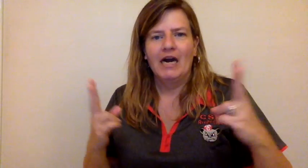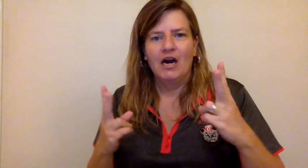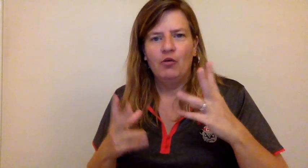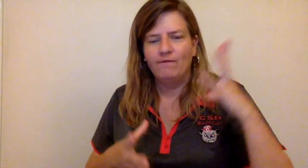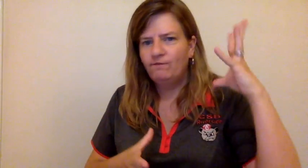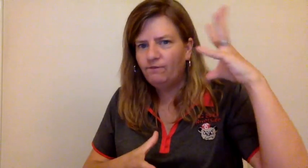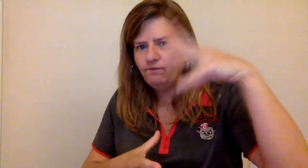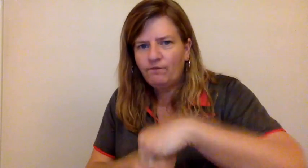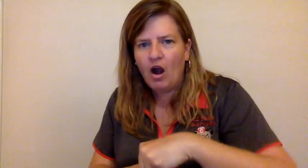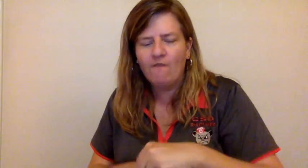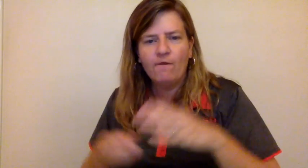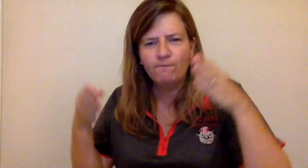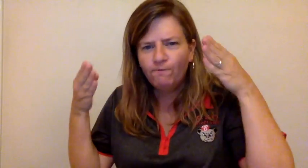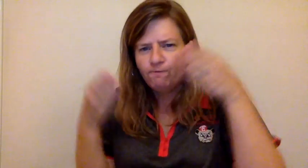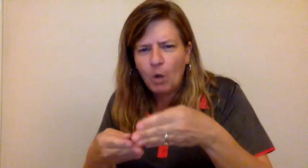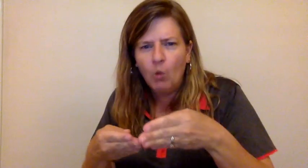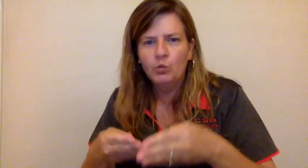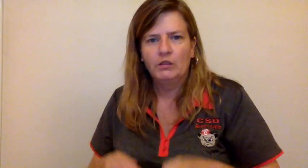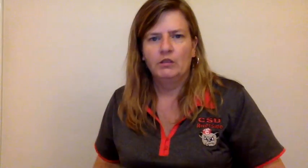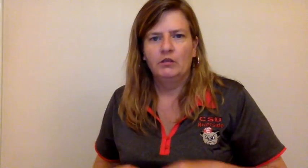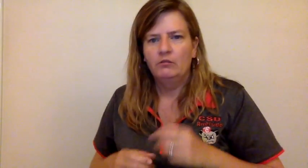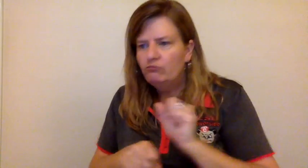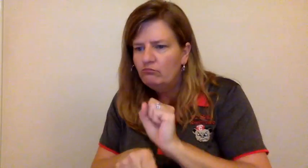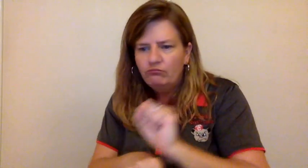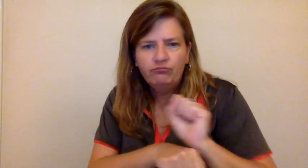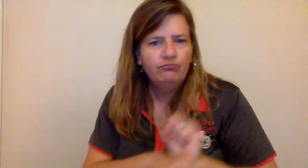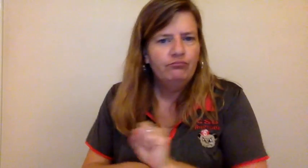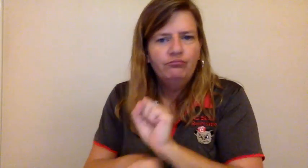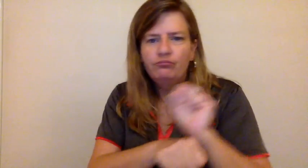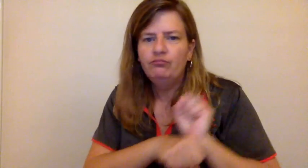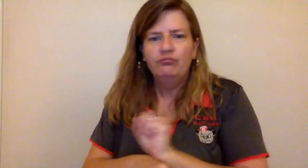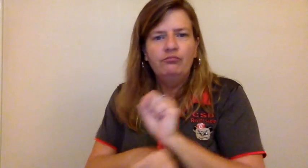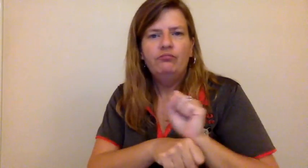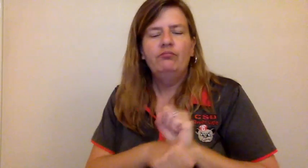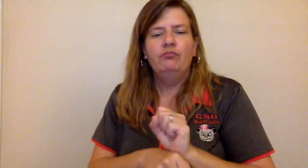their next class there. So actively engaged in the work